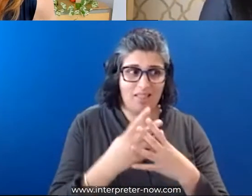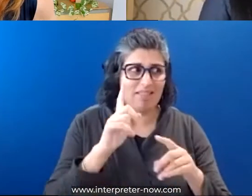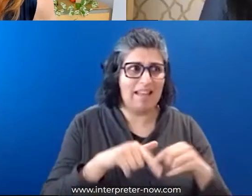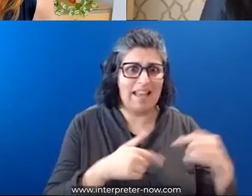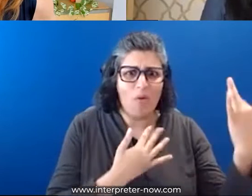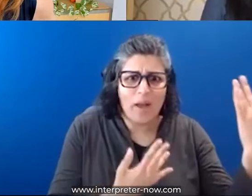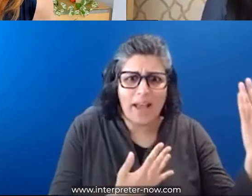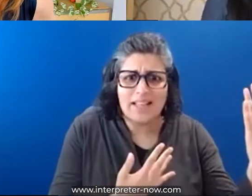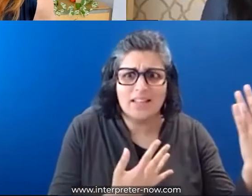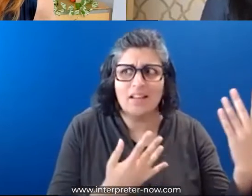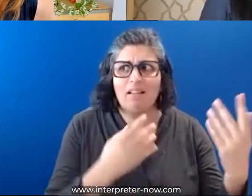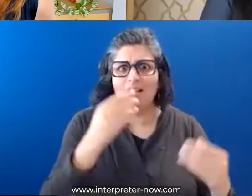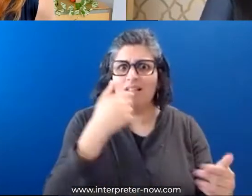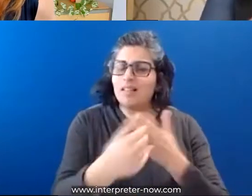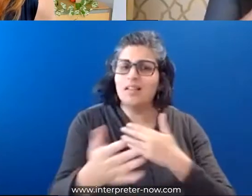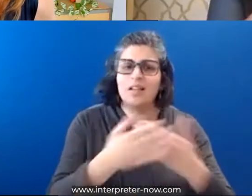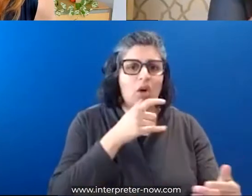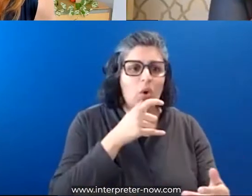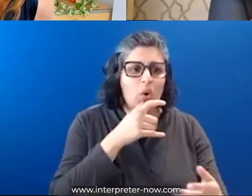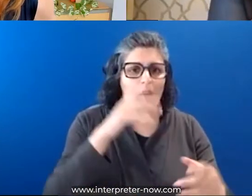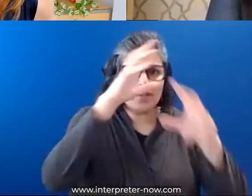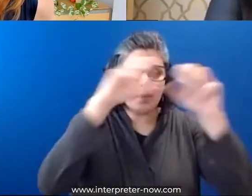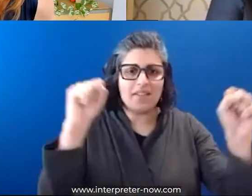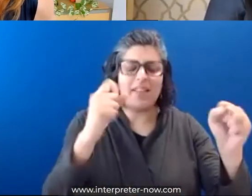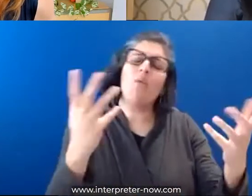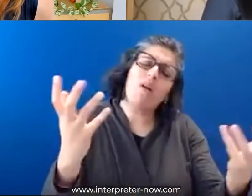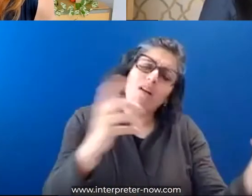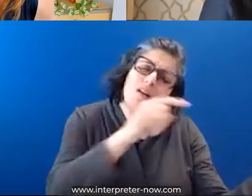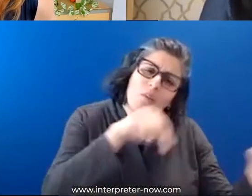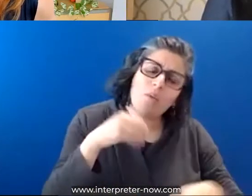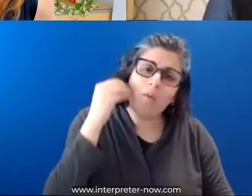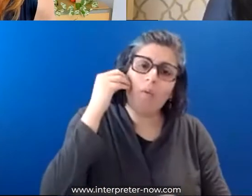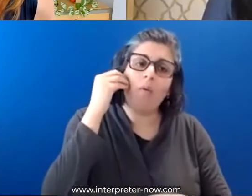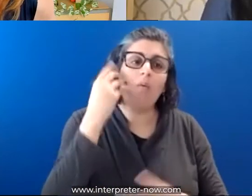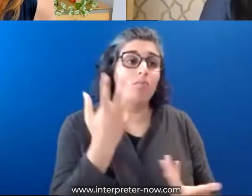They want to come home to their house." He asked us all if we were willing to work with the Trump administration to do it and